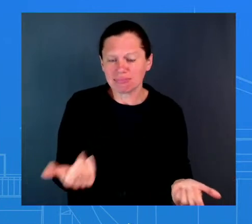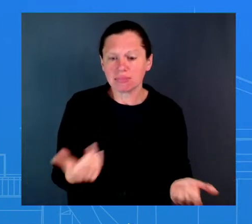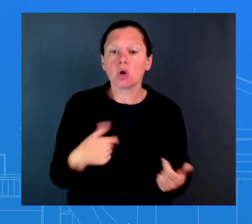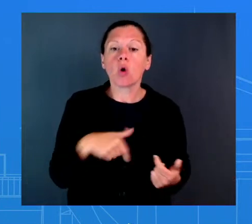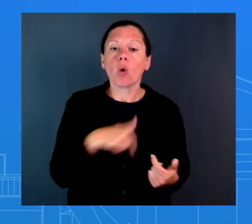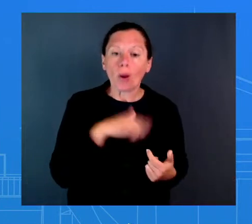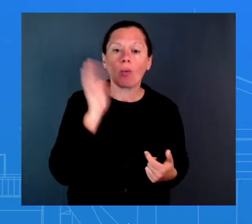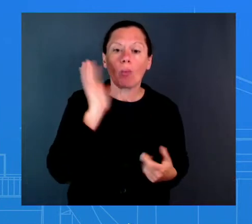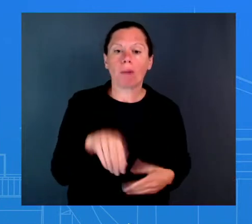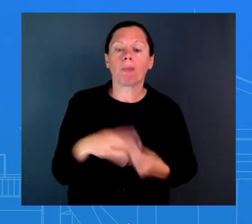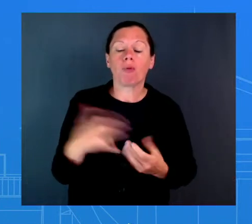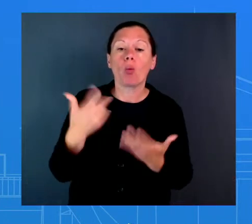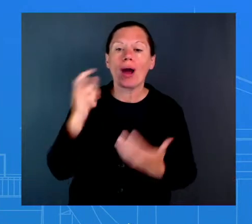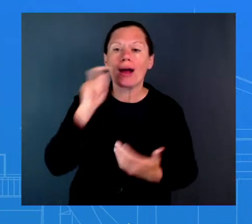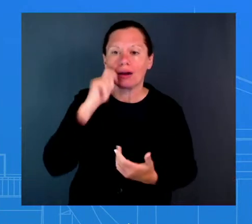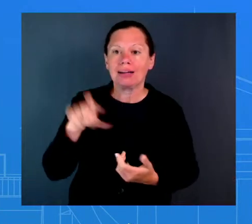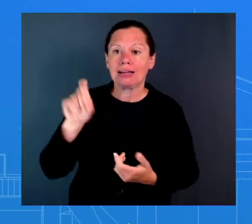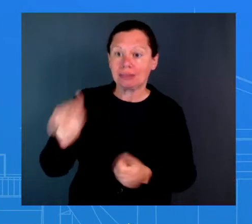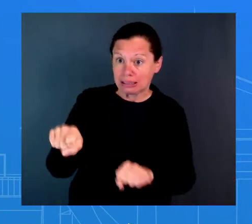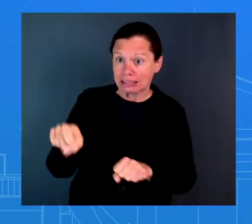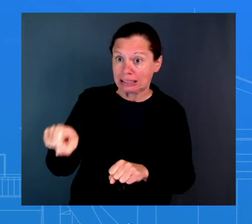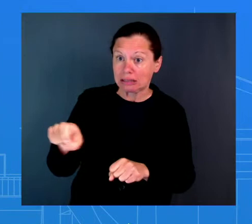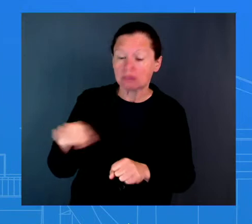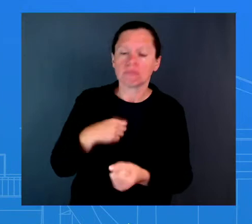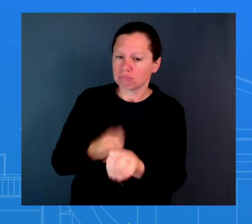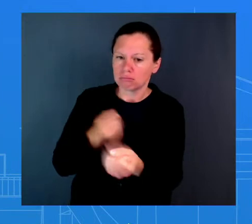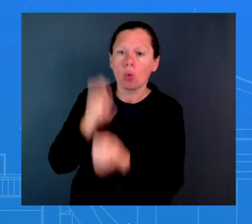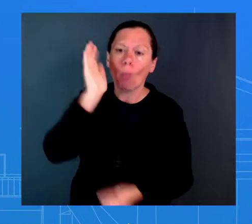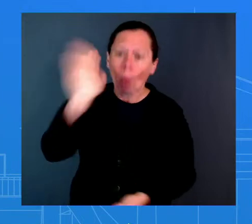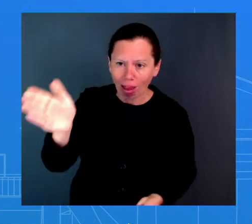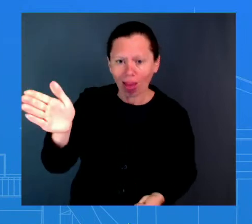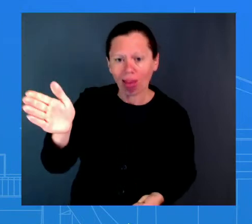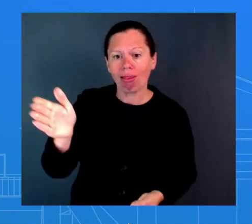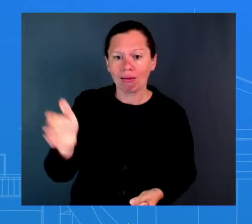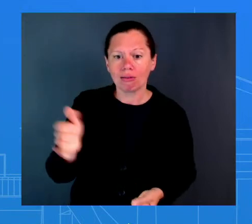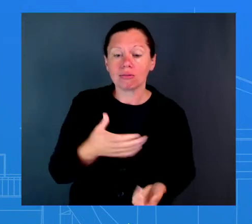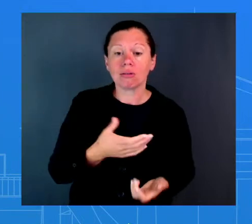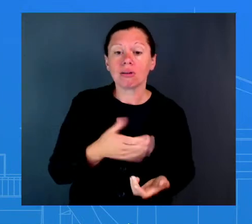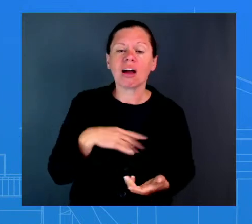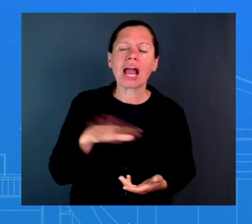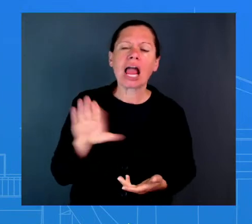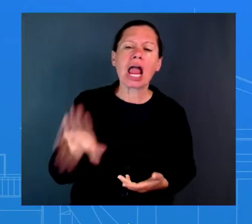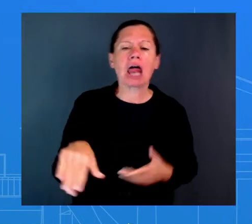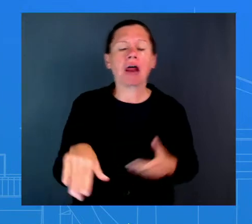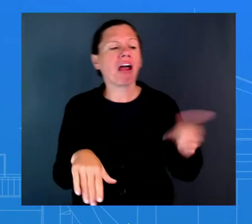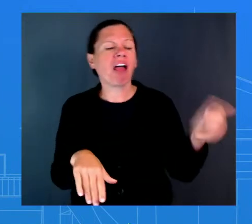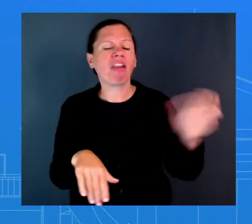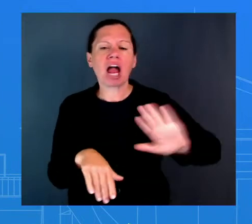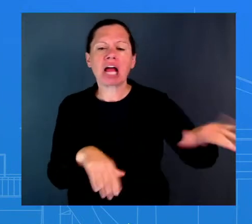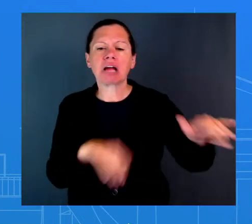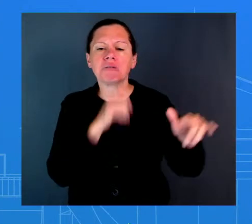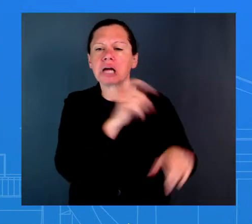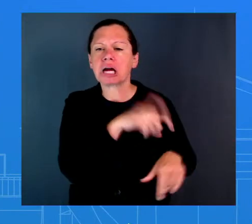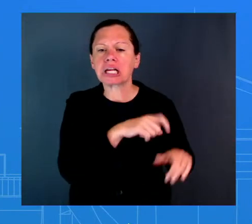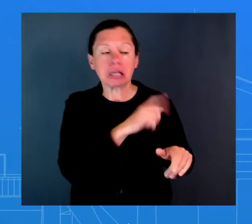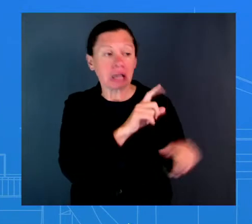and also be in a position to deter aggression elsewhere or respond to it if it takes place. The Press: Does the U.S. -- Mr. Sullivan: So, we have confidence in that. The Press: Does the U.S. industry